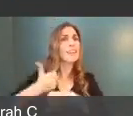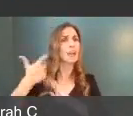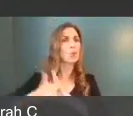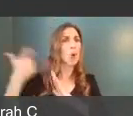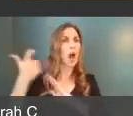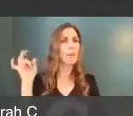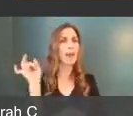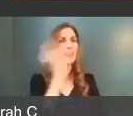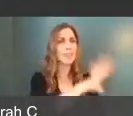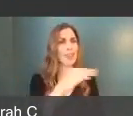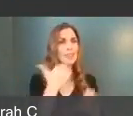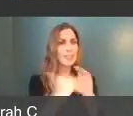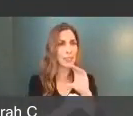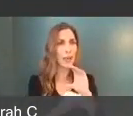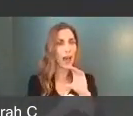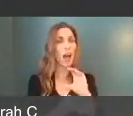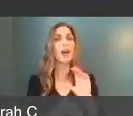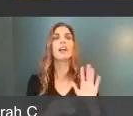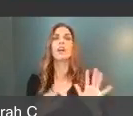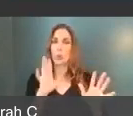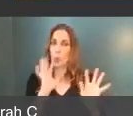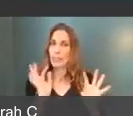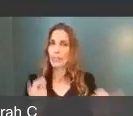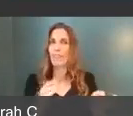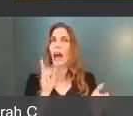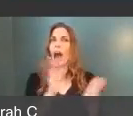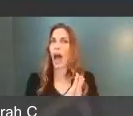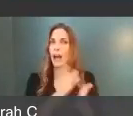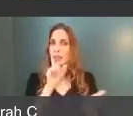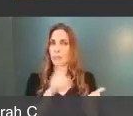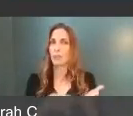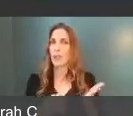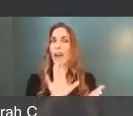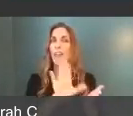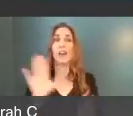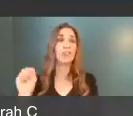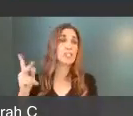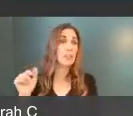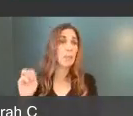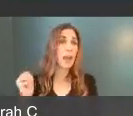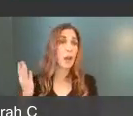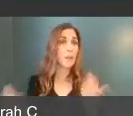email so I would definitely ask them to check their spam account just to make sure it didn't